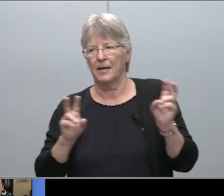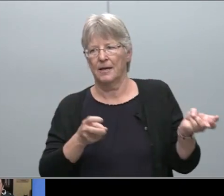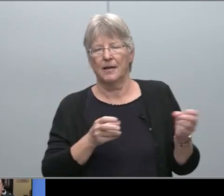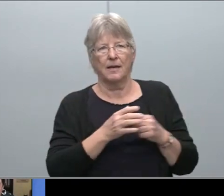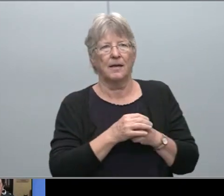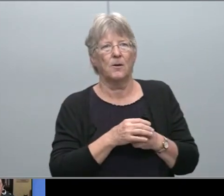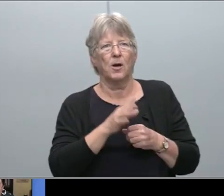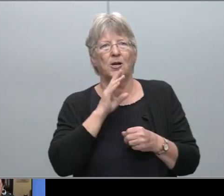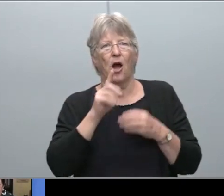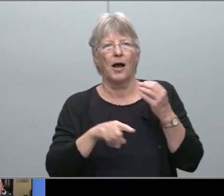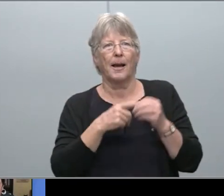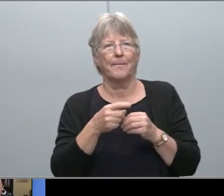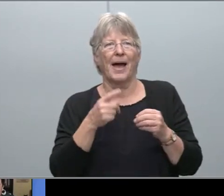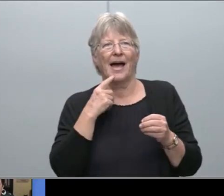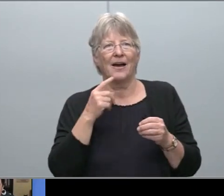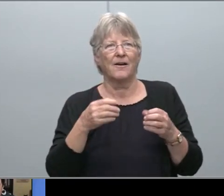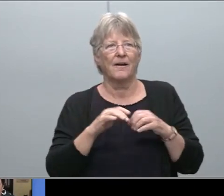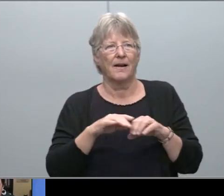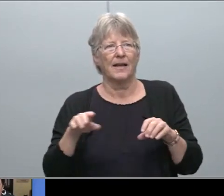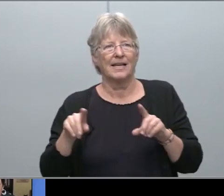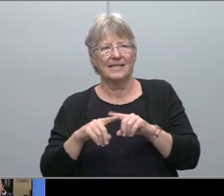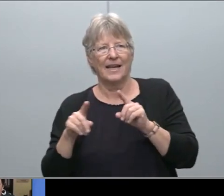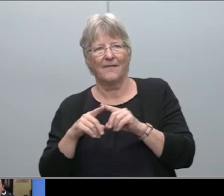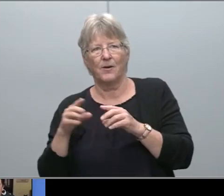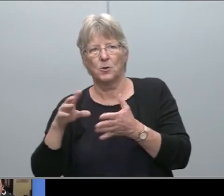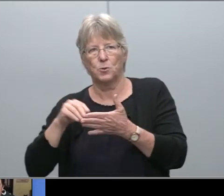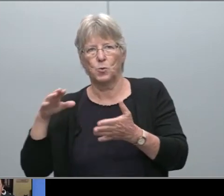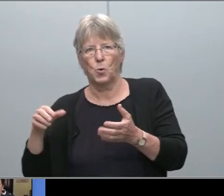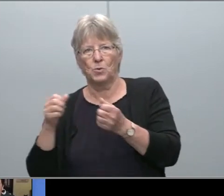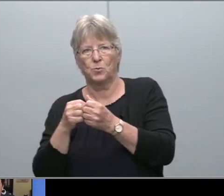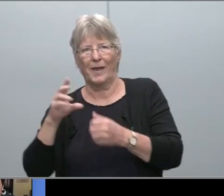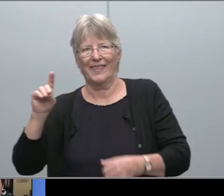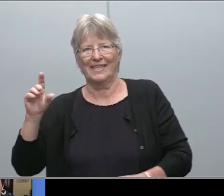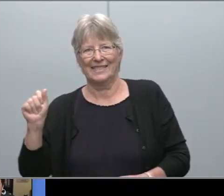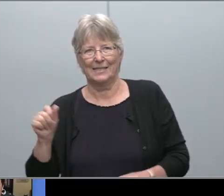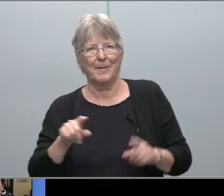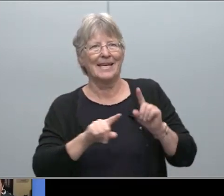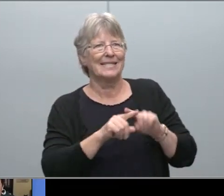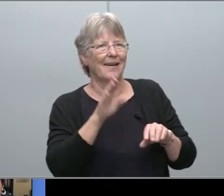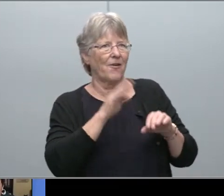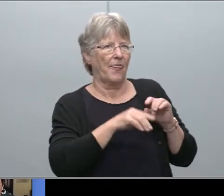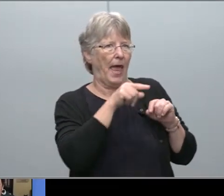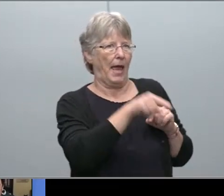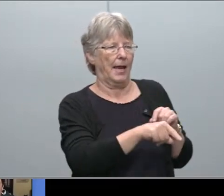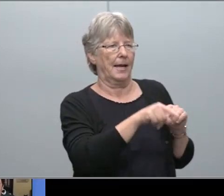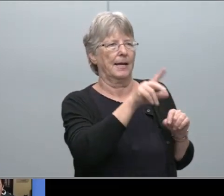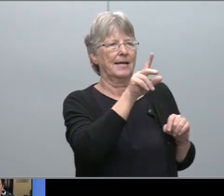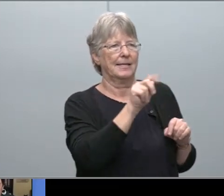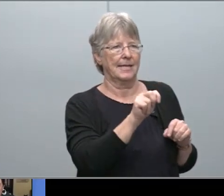So it's important that as we, for you to understand what our time together will look like and feel like.